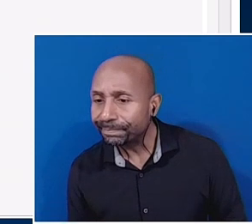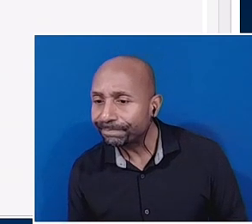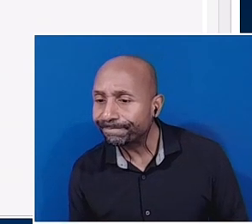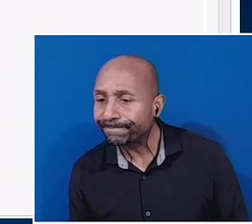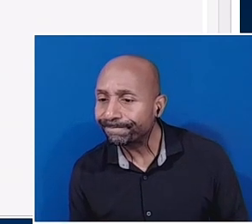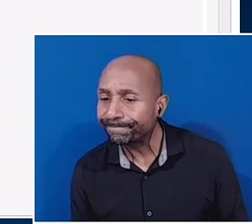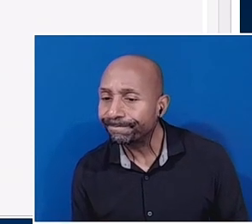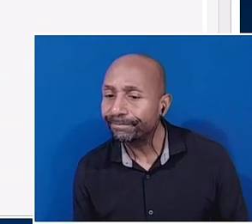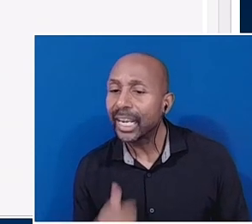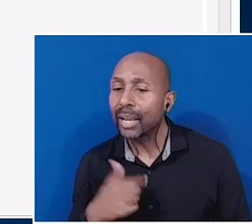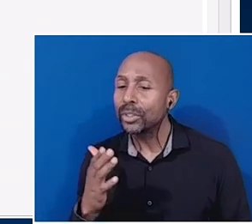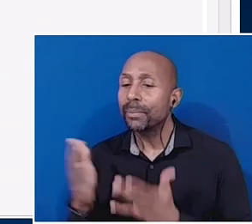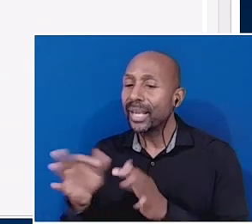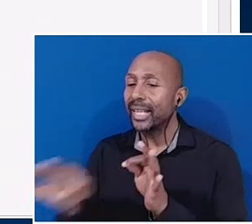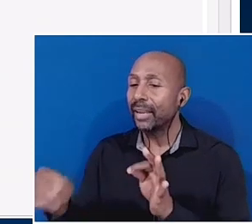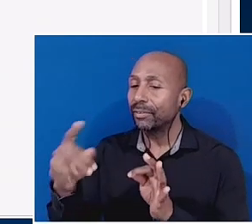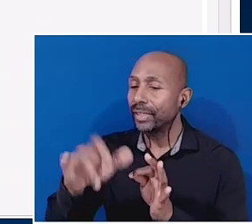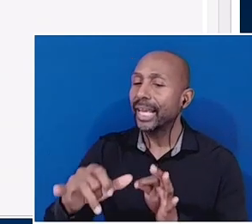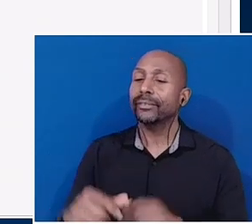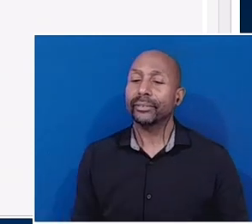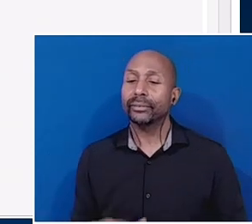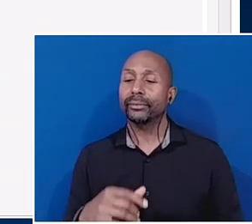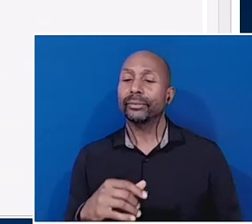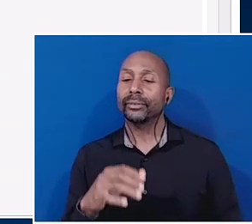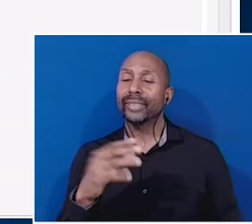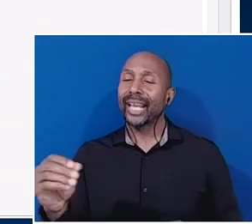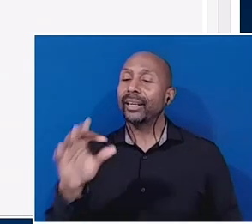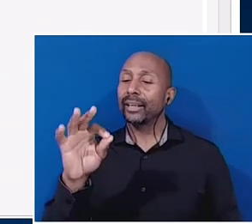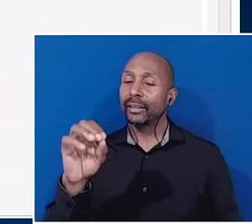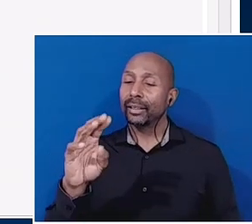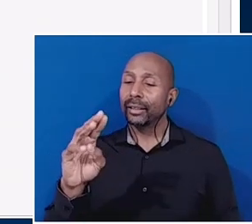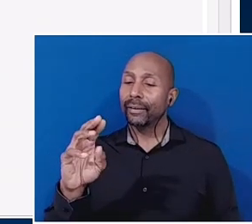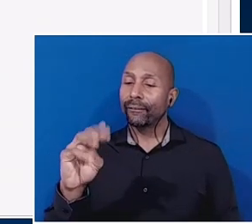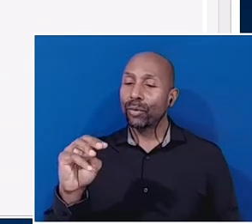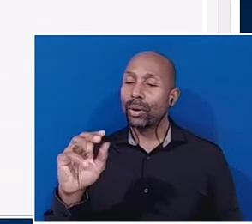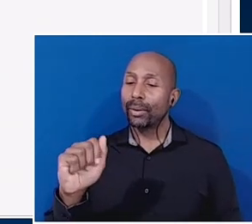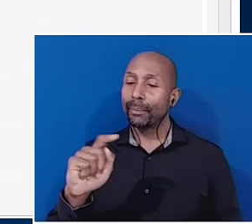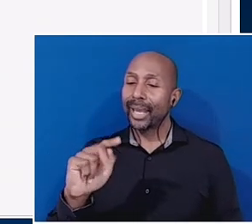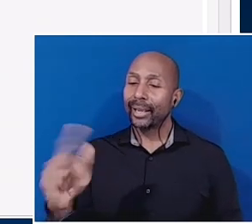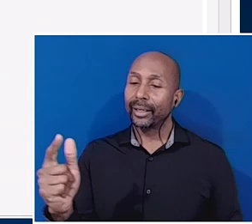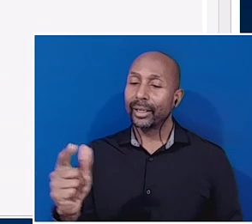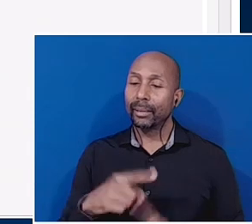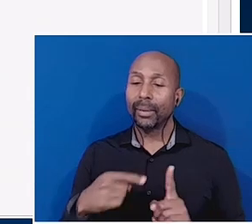see, not only the transfer rates, but how long it takes to complete that at that